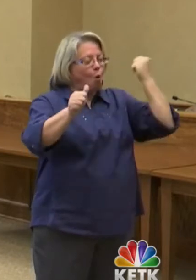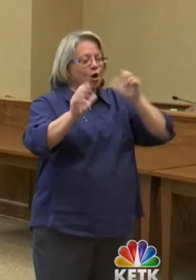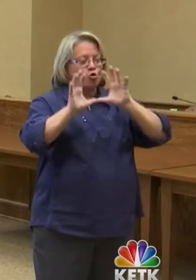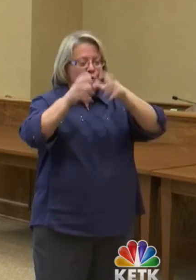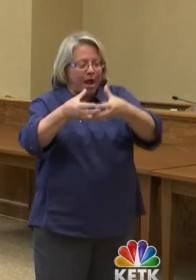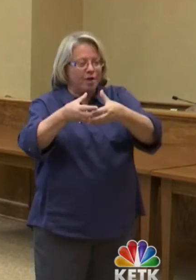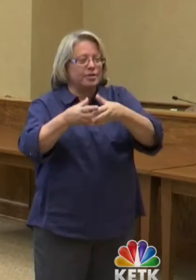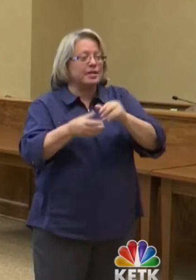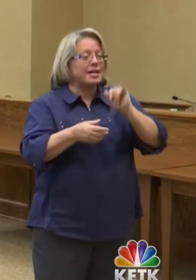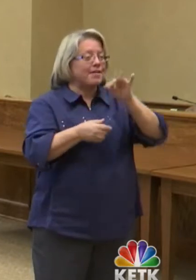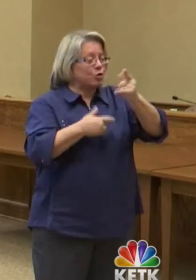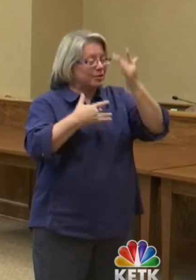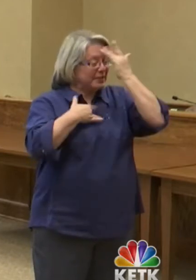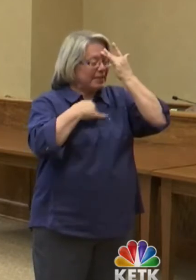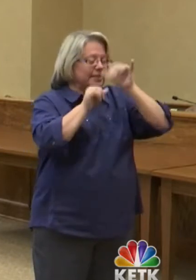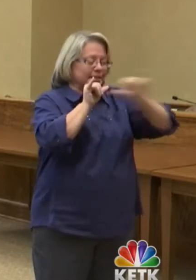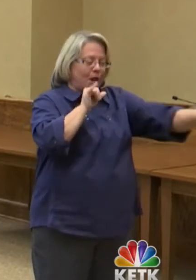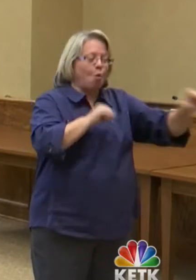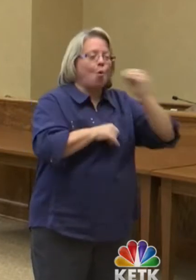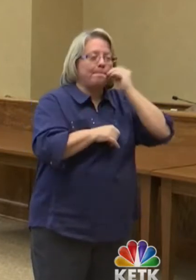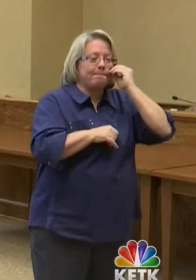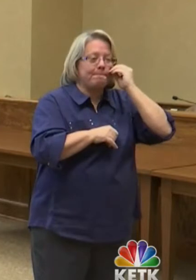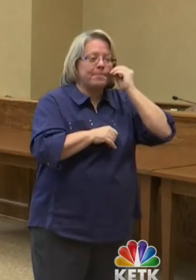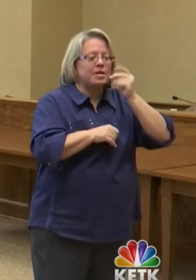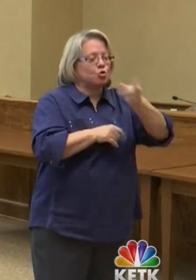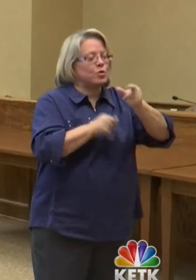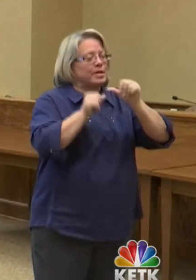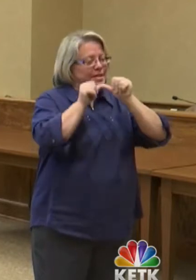DIFFERENCE MAKER IS MOVING FORWARD. YOU WILL HEAR THIS MESSAGE FROM YOU AND OTHERS OVER AND OVER AGAIN. CONTINUE TO WASH HER HANDS FREQUENTLY AND AT LEAST 20 SECONDS.